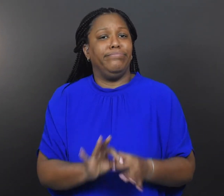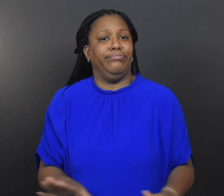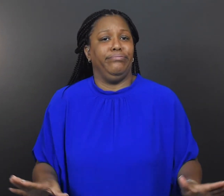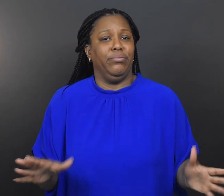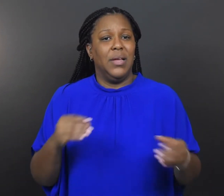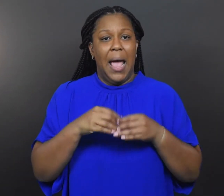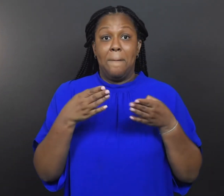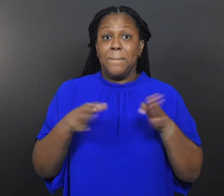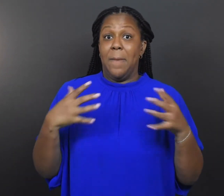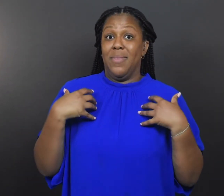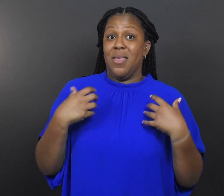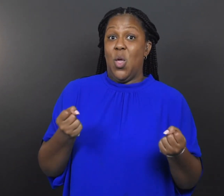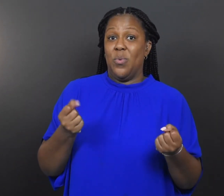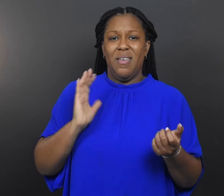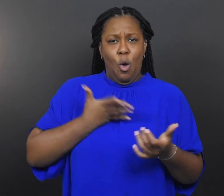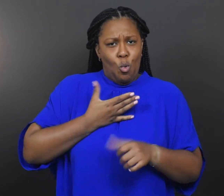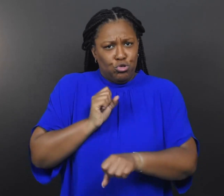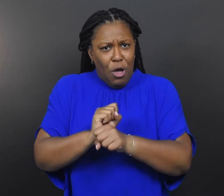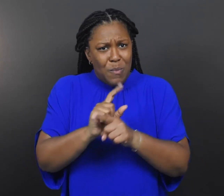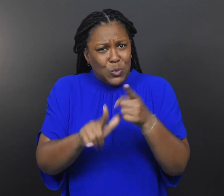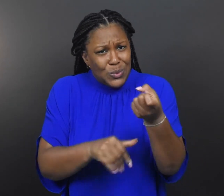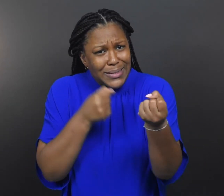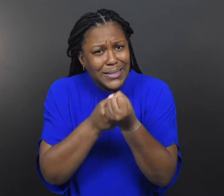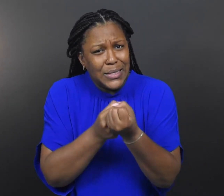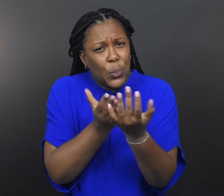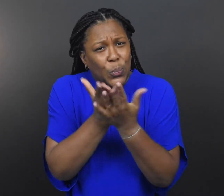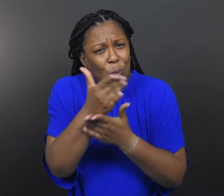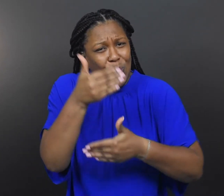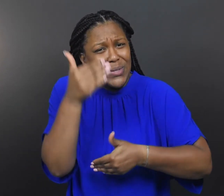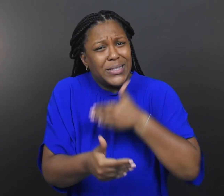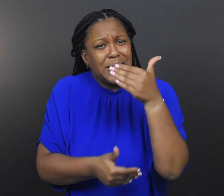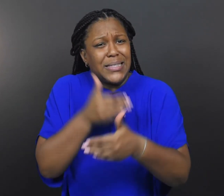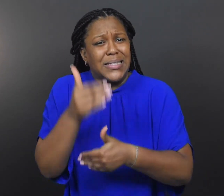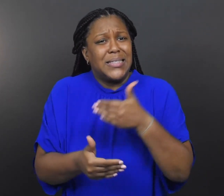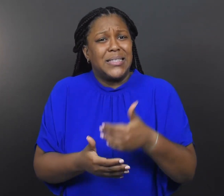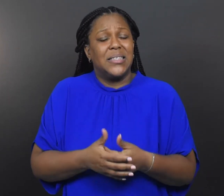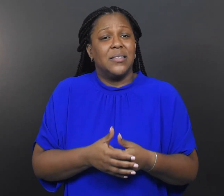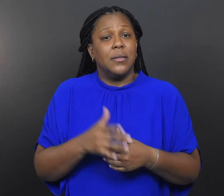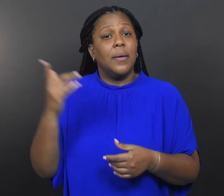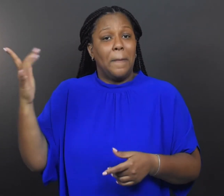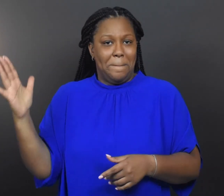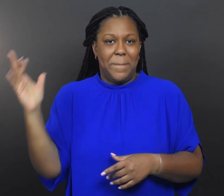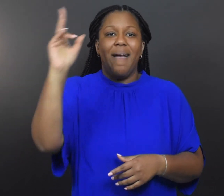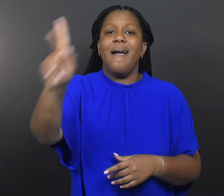In public health, it’s our job to support them through that,” Rachael says.